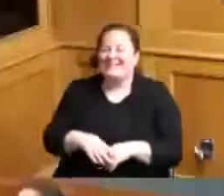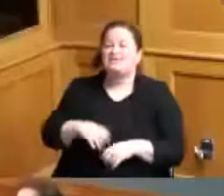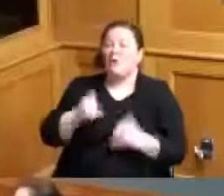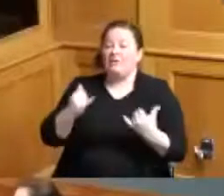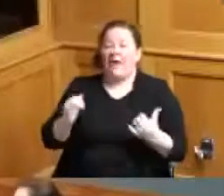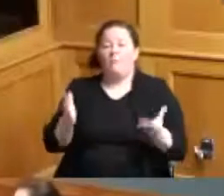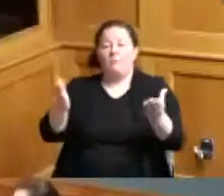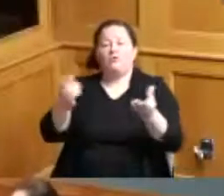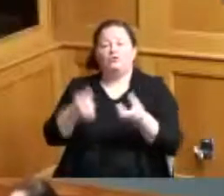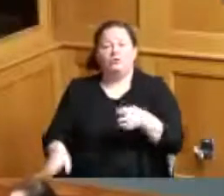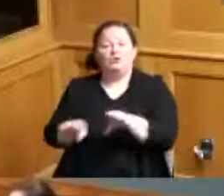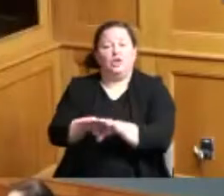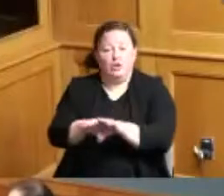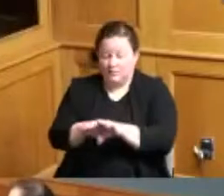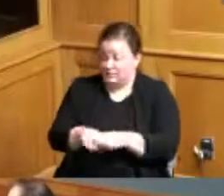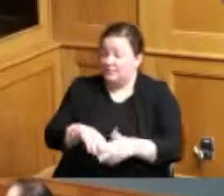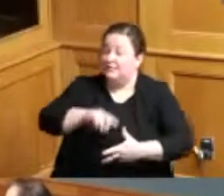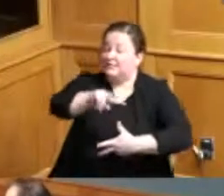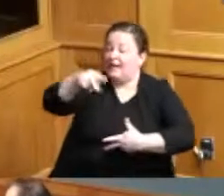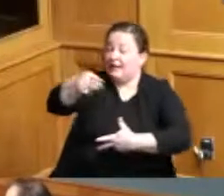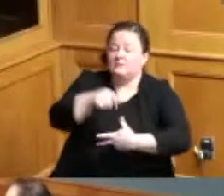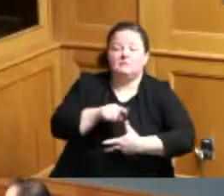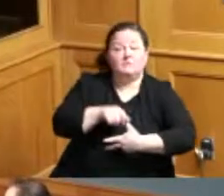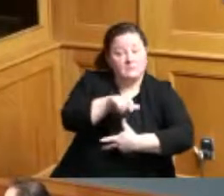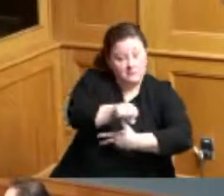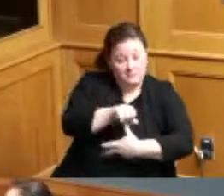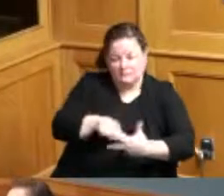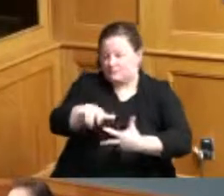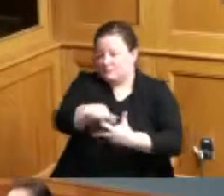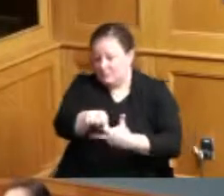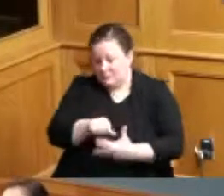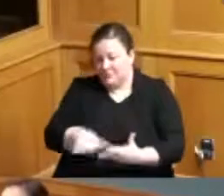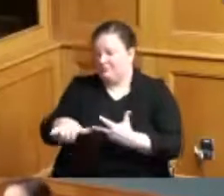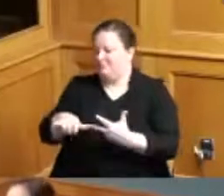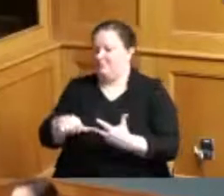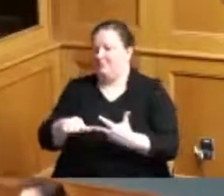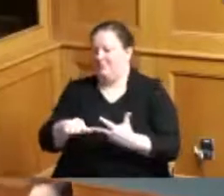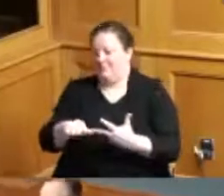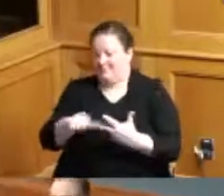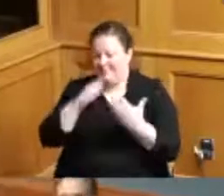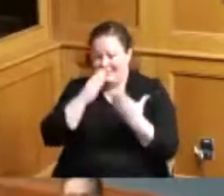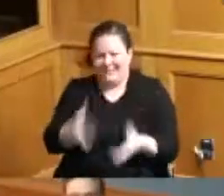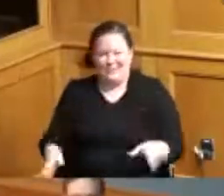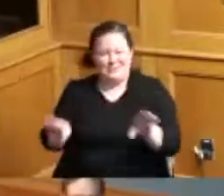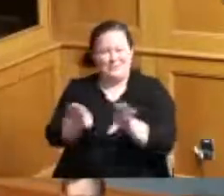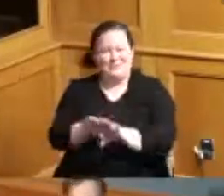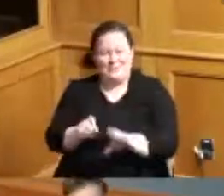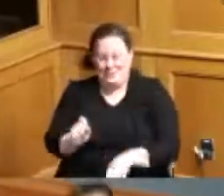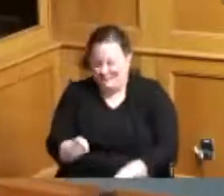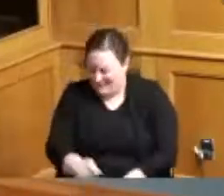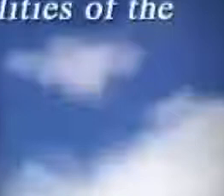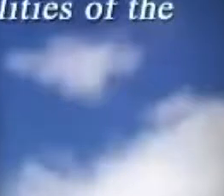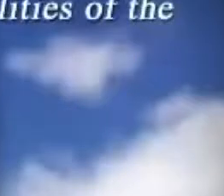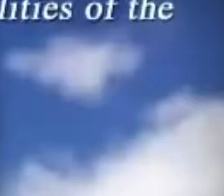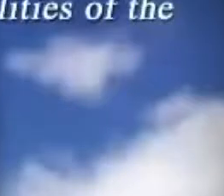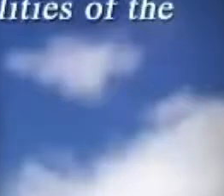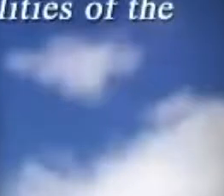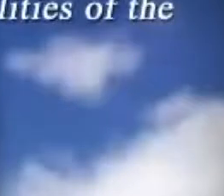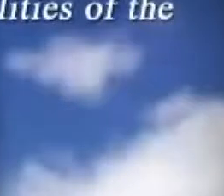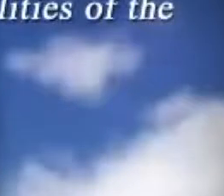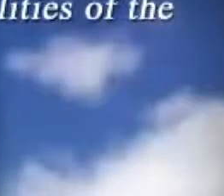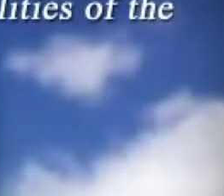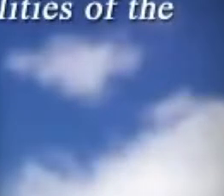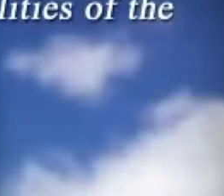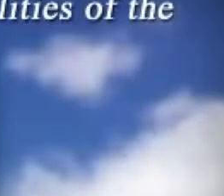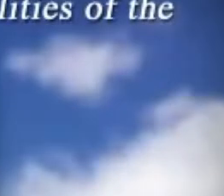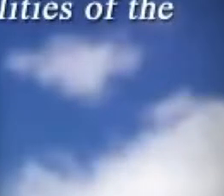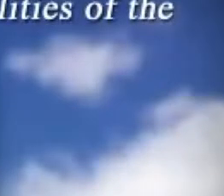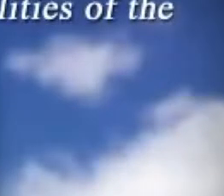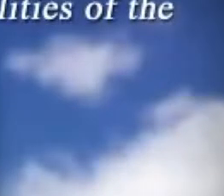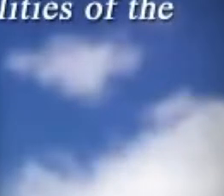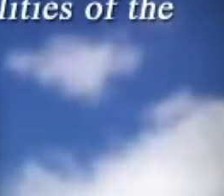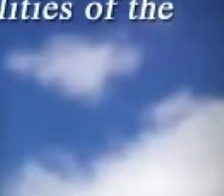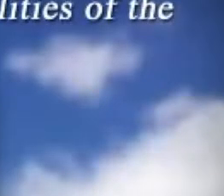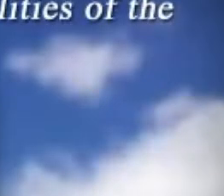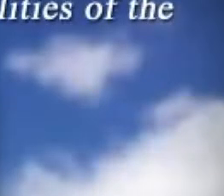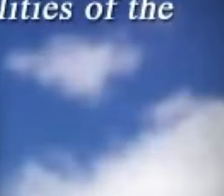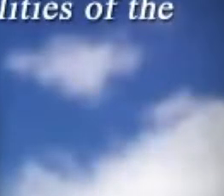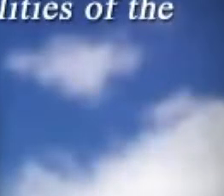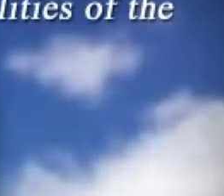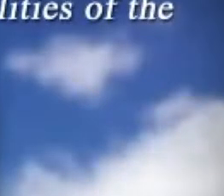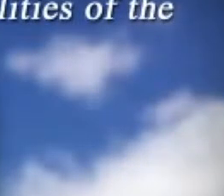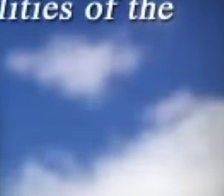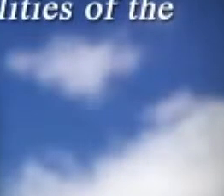Commissioner Summerow Dumas yes Commissioner Reece yes Commissioner Driehaus yes thank you